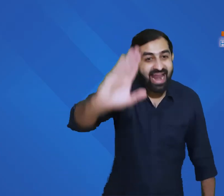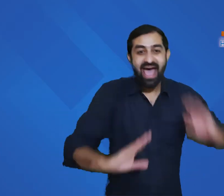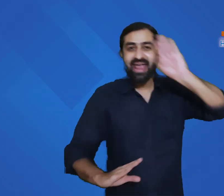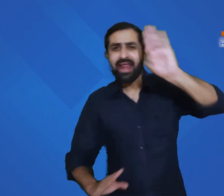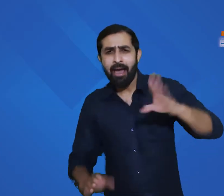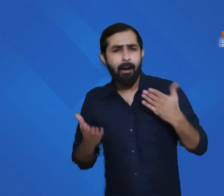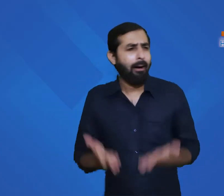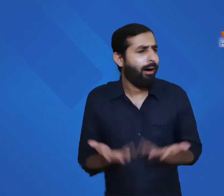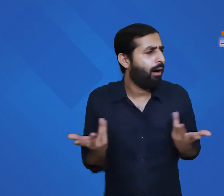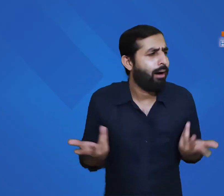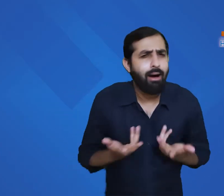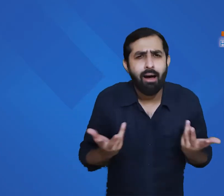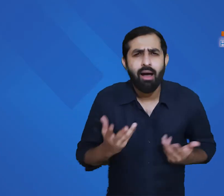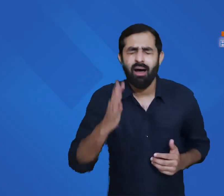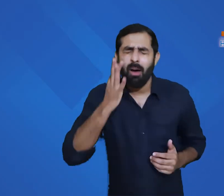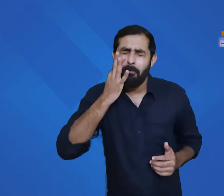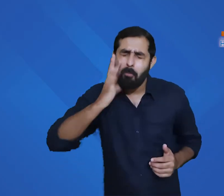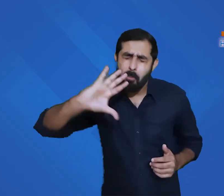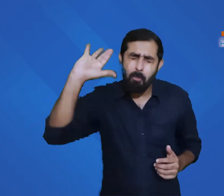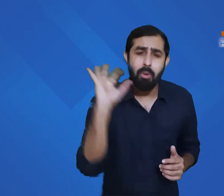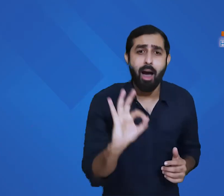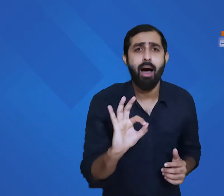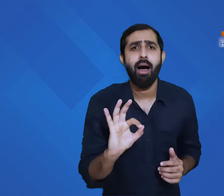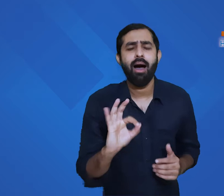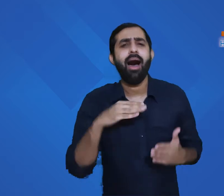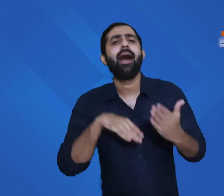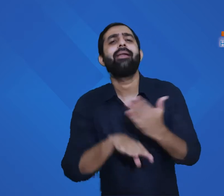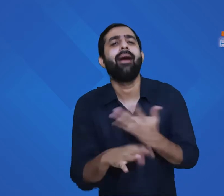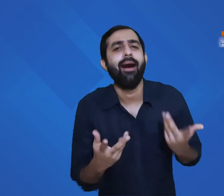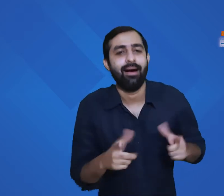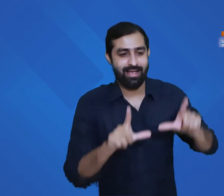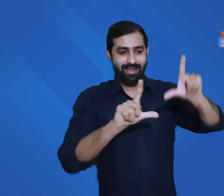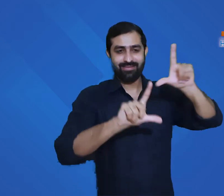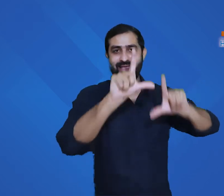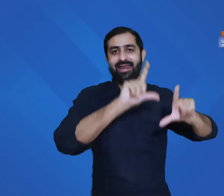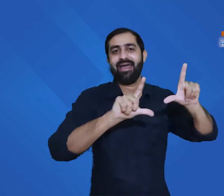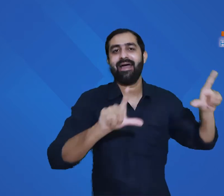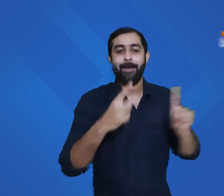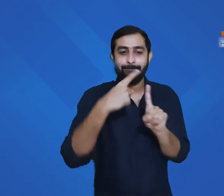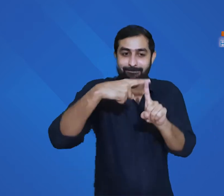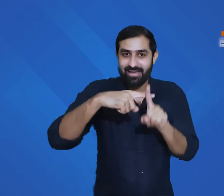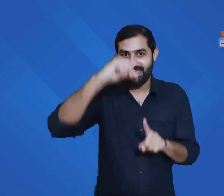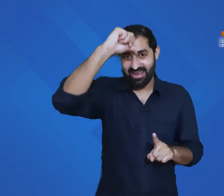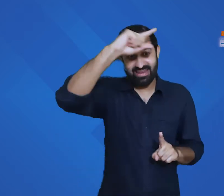Hello everyone! Today, I have a very important session for you all. The topic is the importance of language